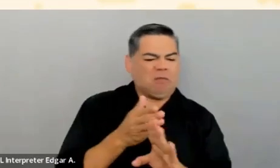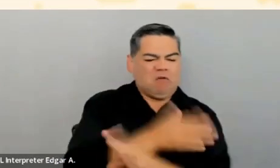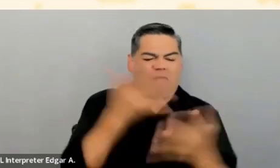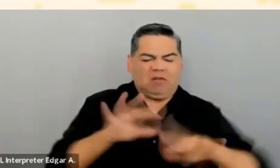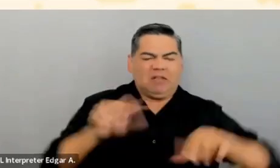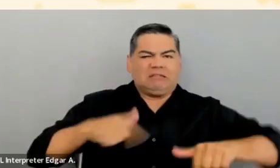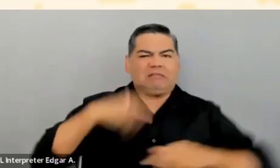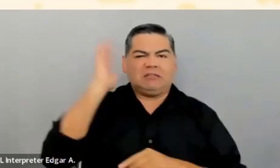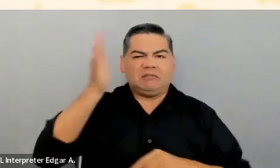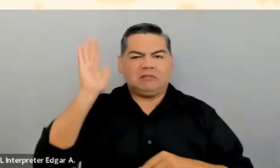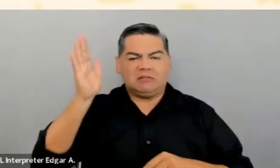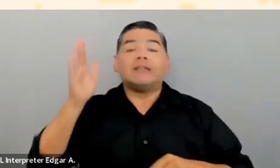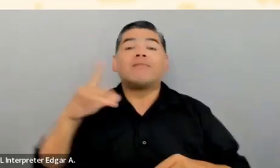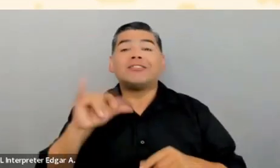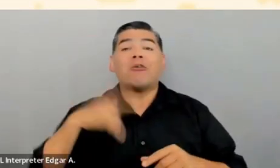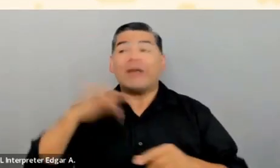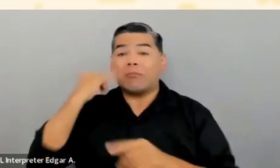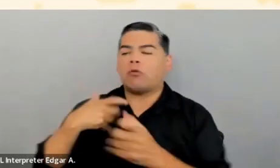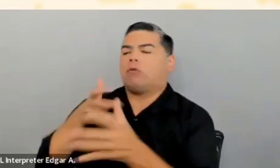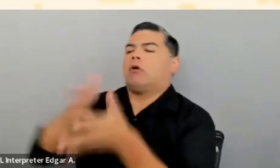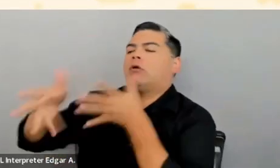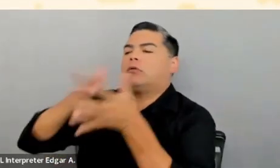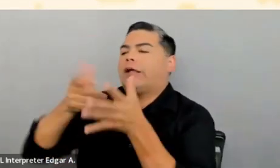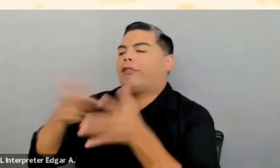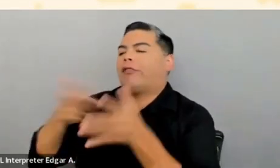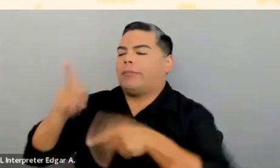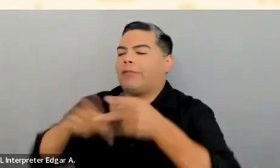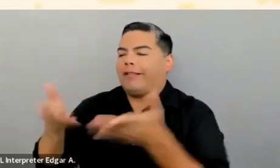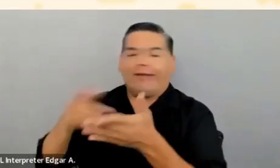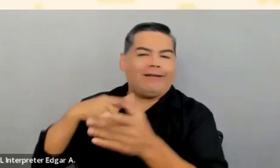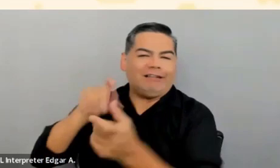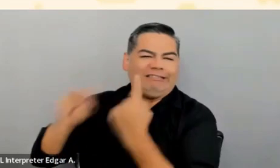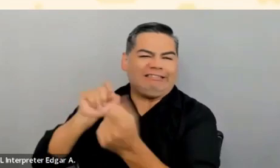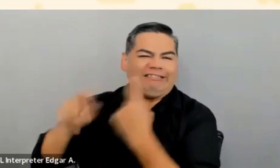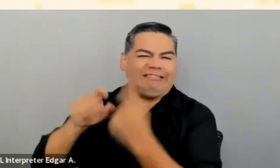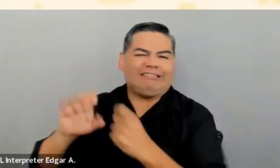Please use the chat to connect with other attendees and that way it’s a little bit cleaner